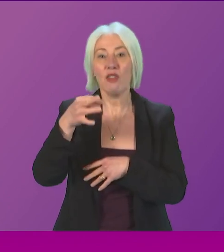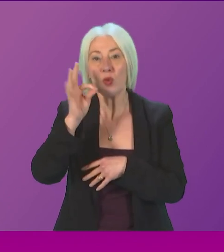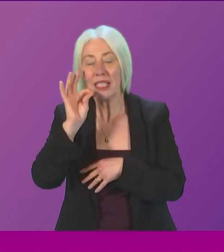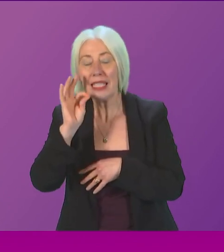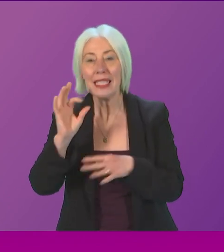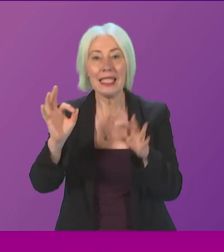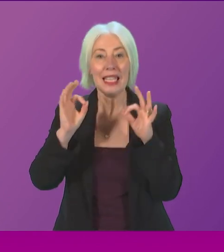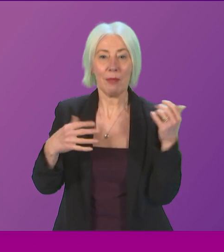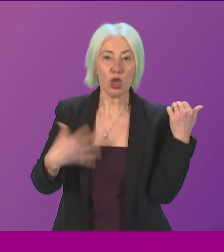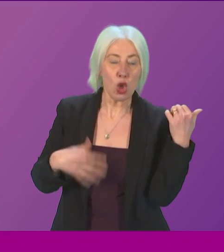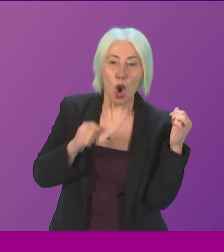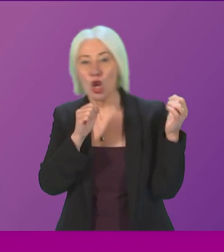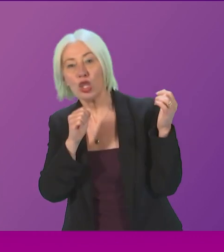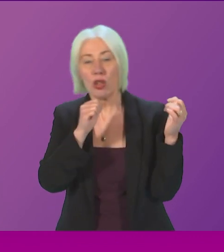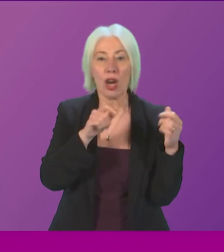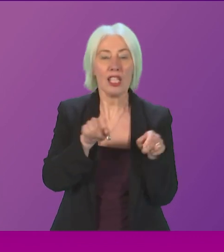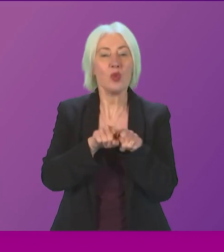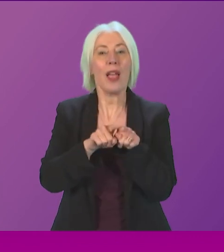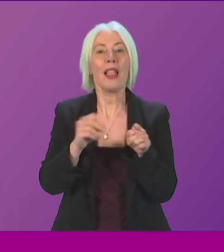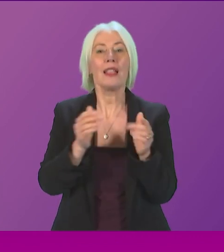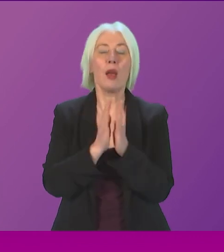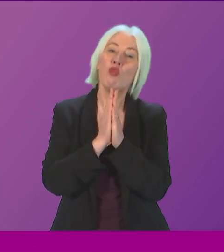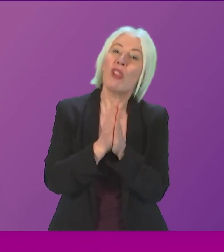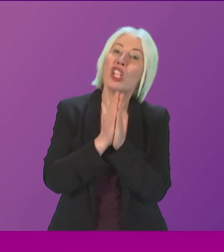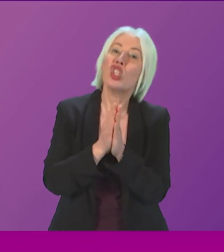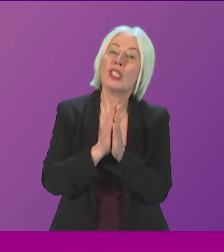and, of course, some religious services, too.